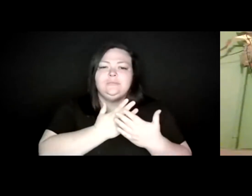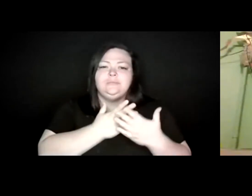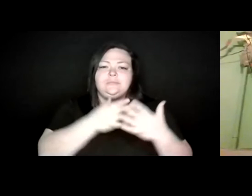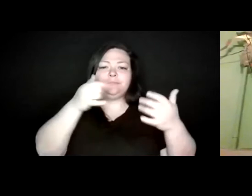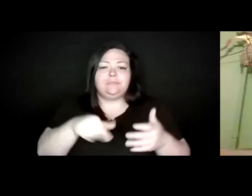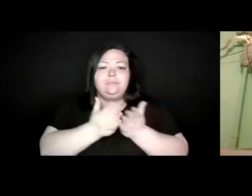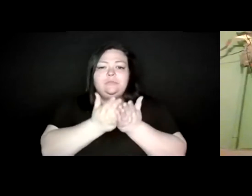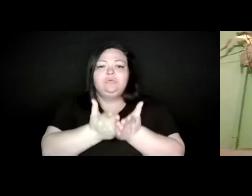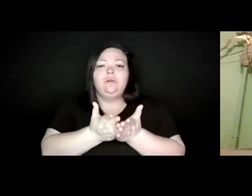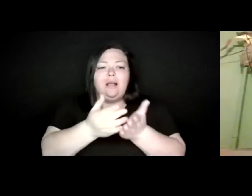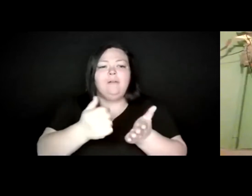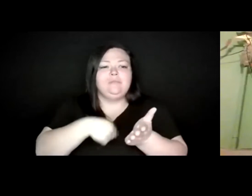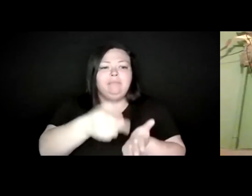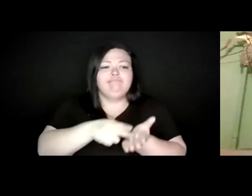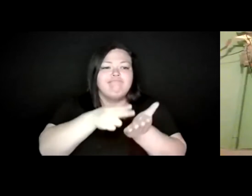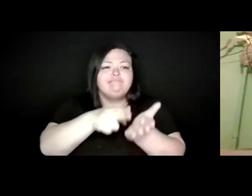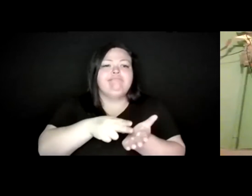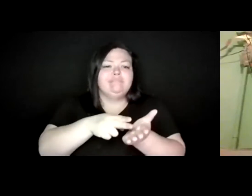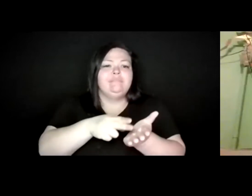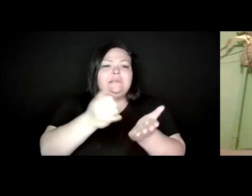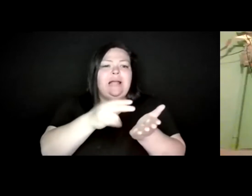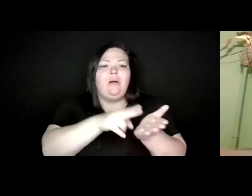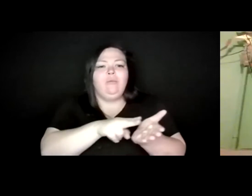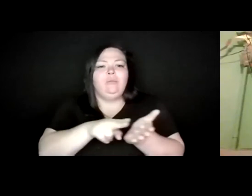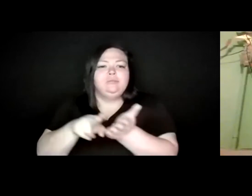inhabit has been detained in front of our species. If